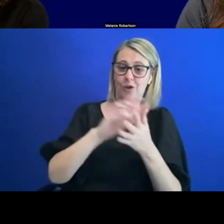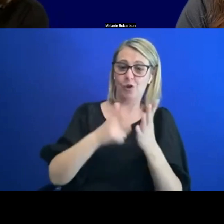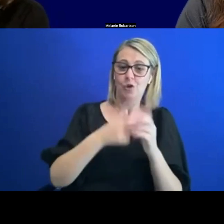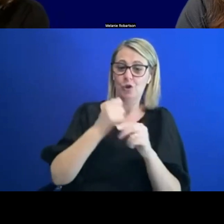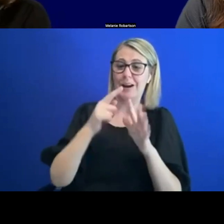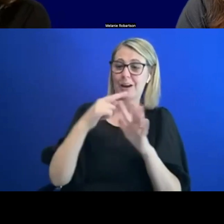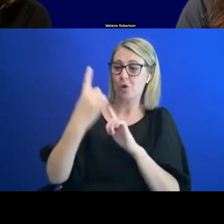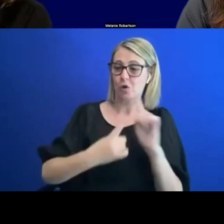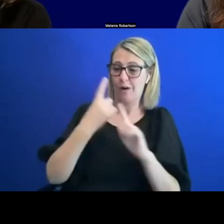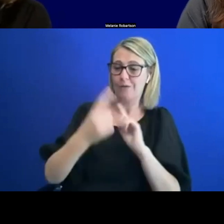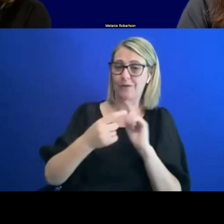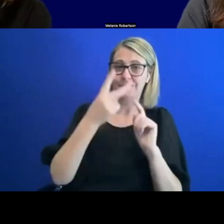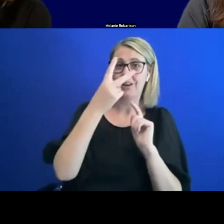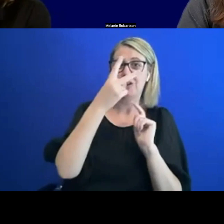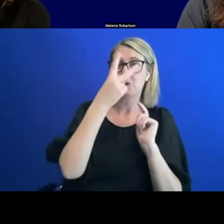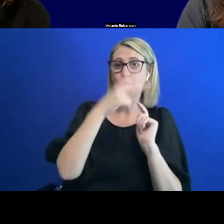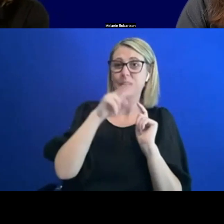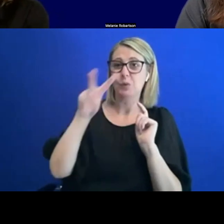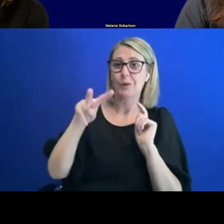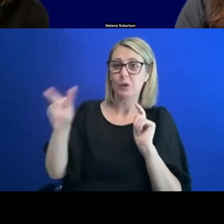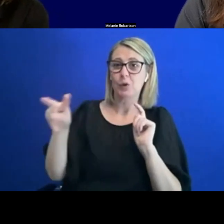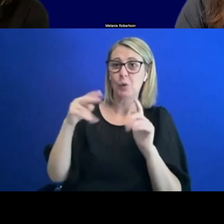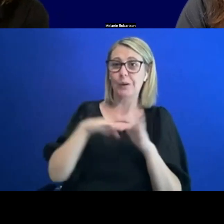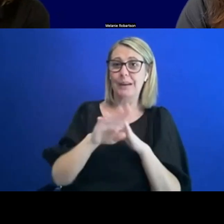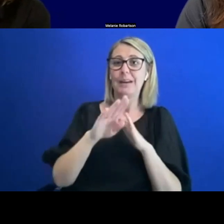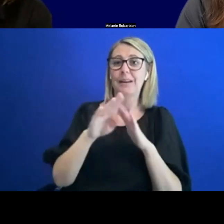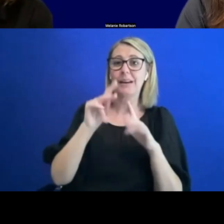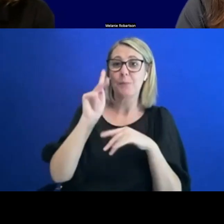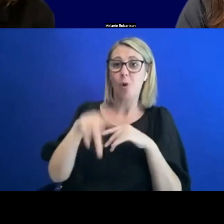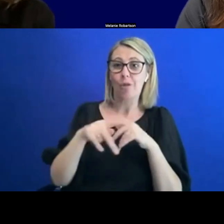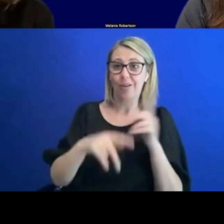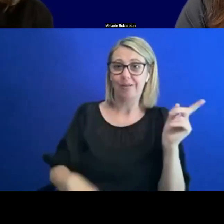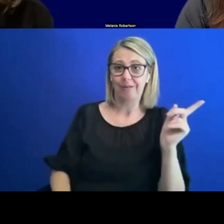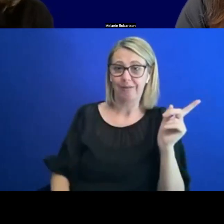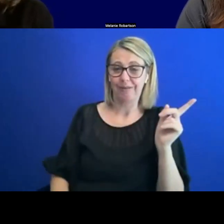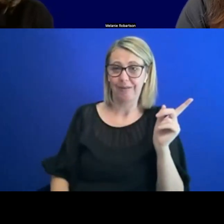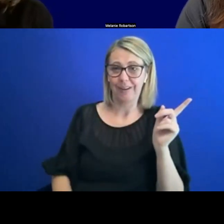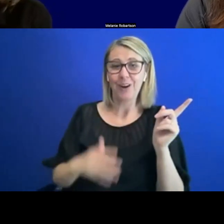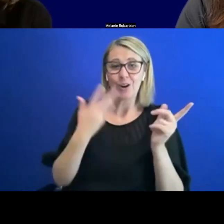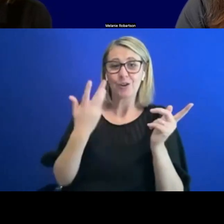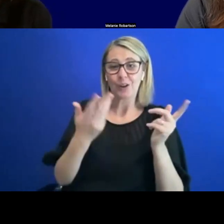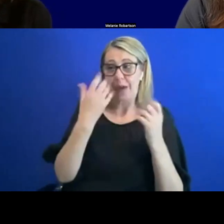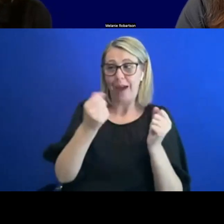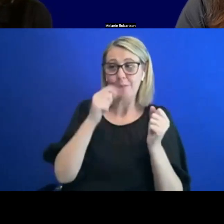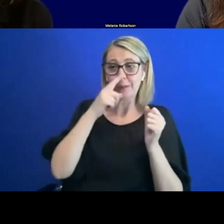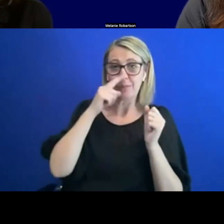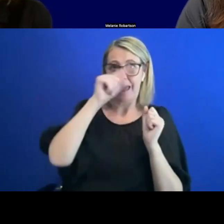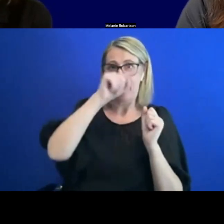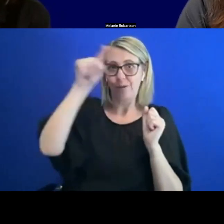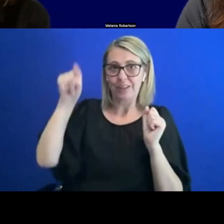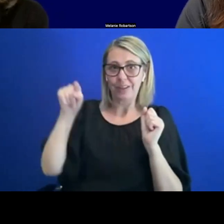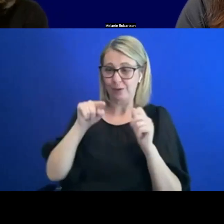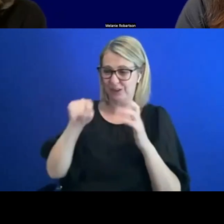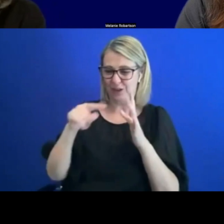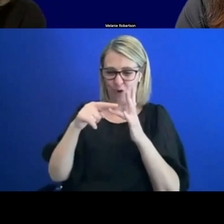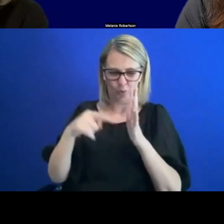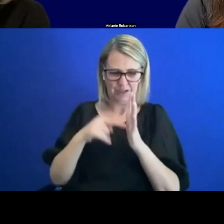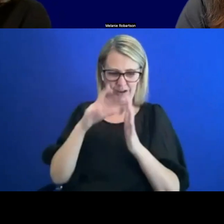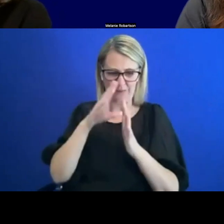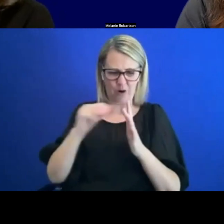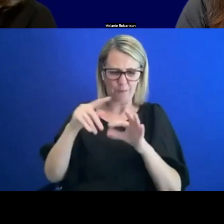in 2022. So there are individuals out there and she is an OT from Queensland and there